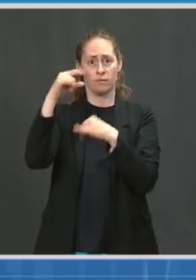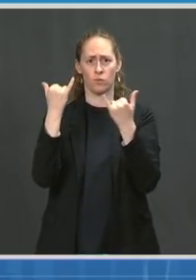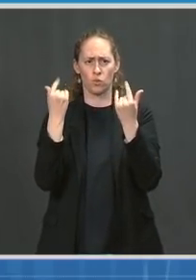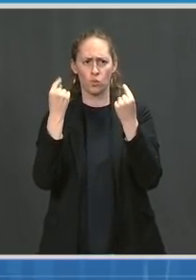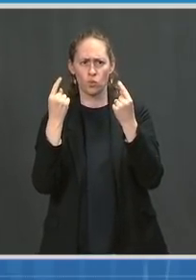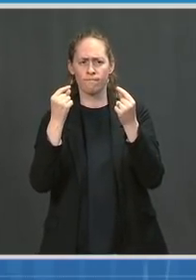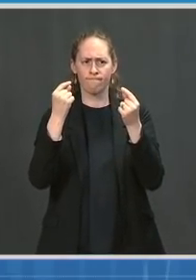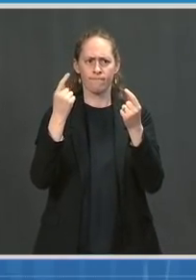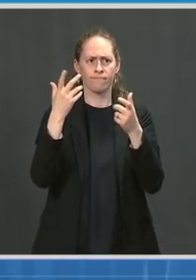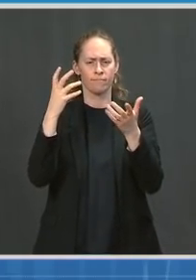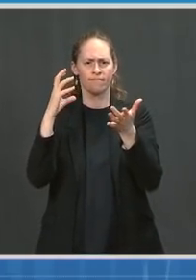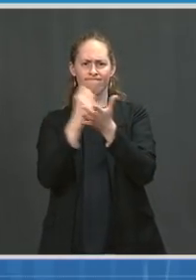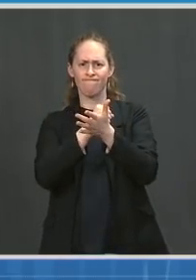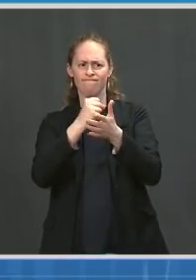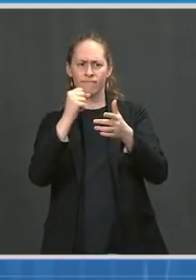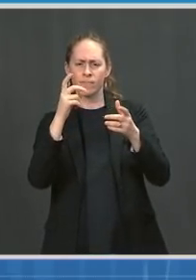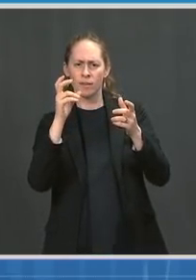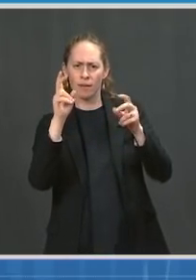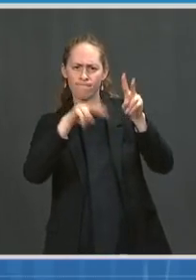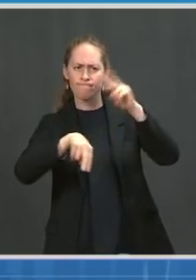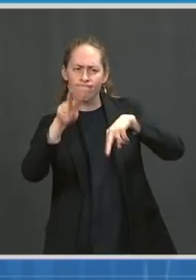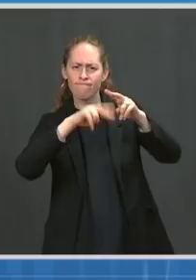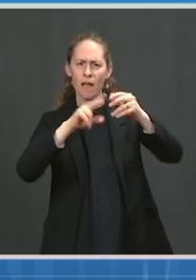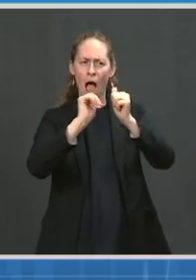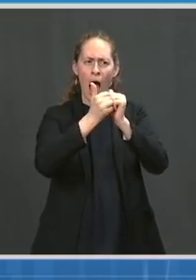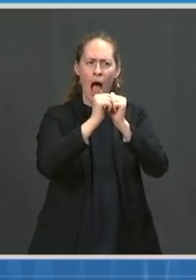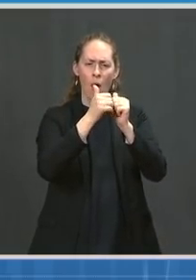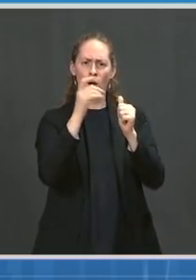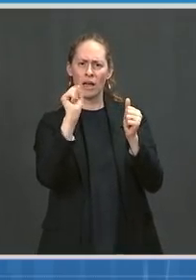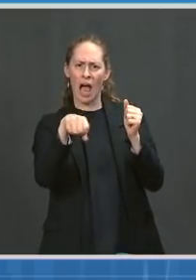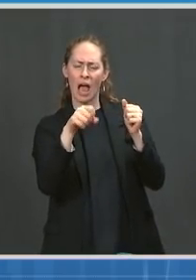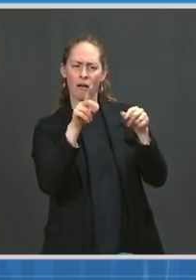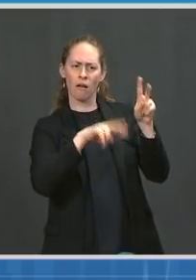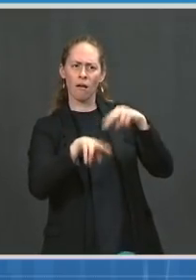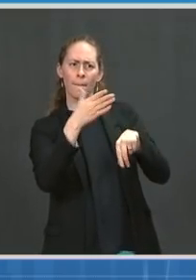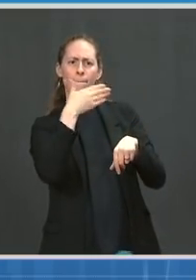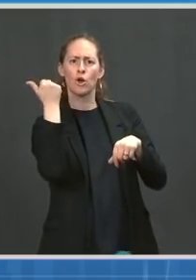to monitor the safety of vaccines. All six individuals with these clots